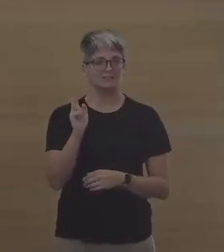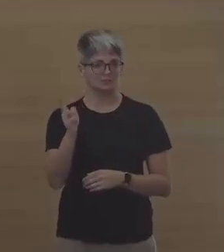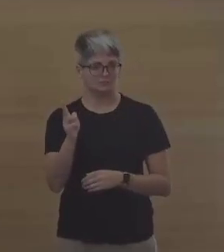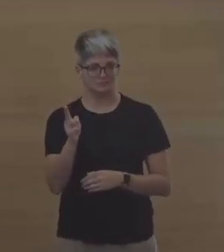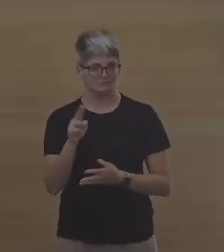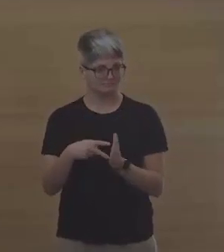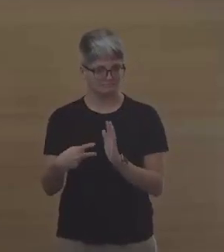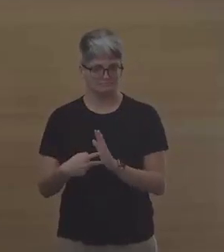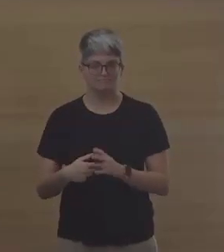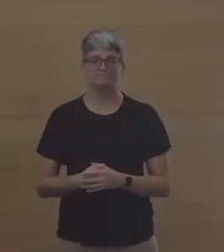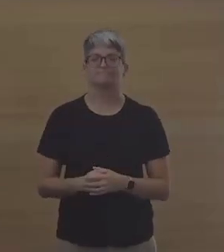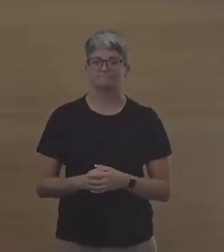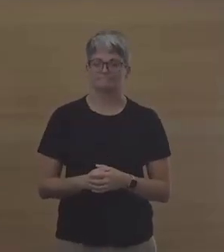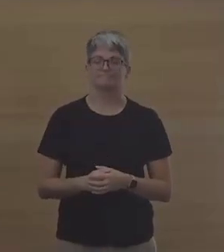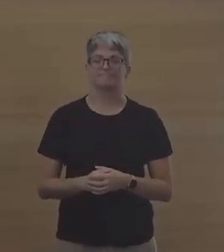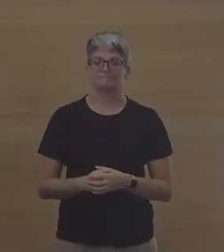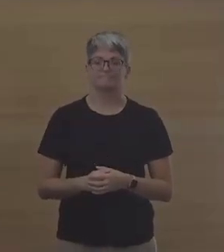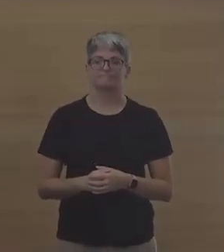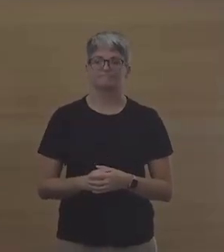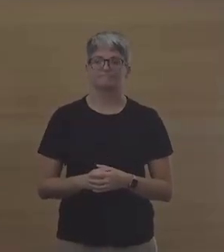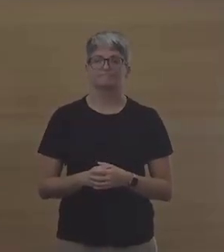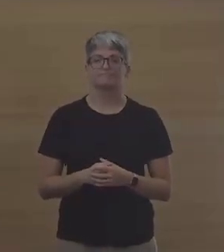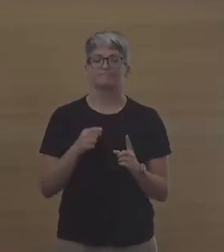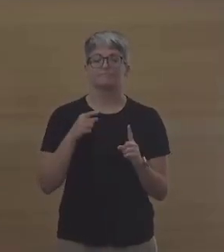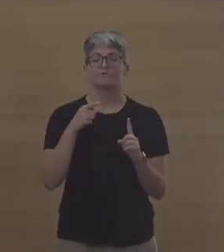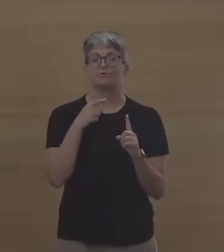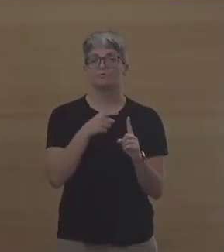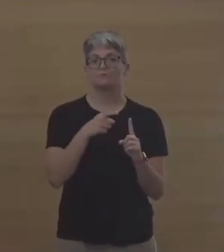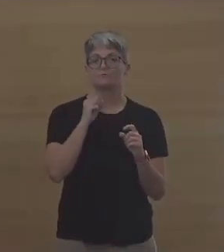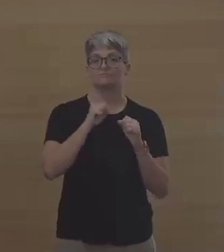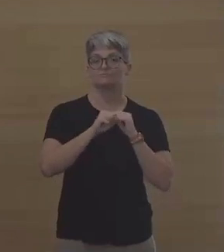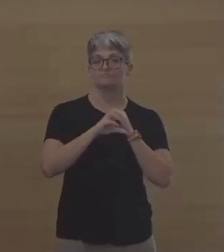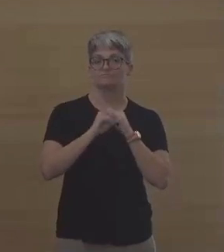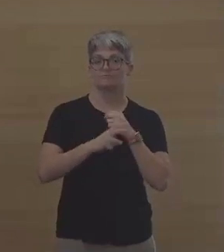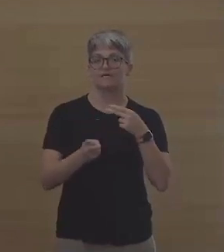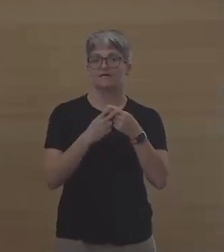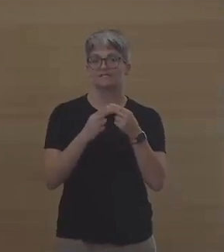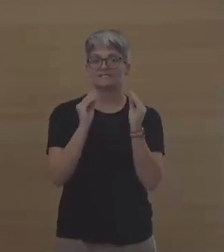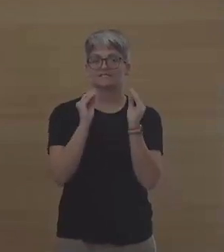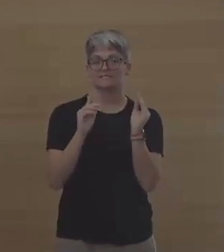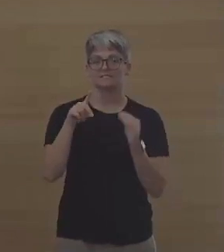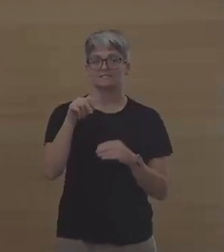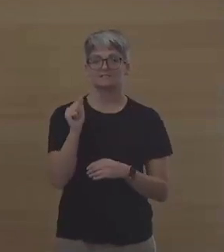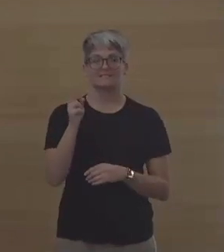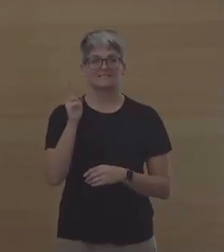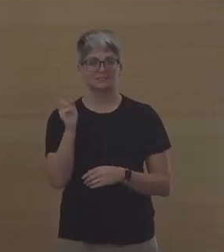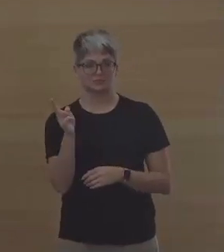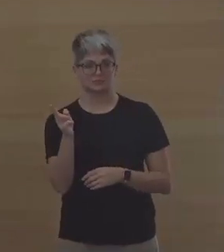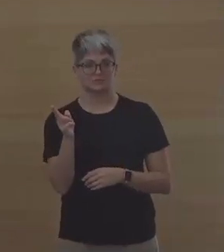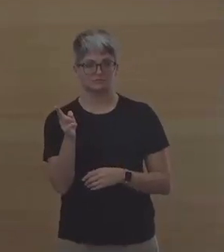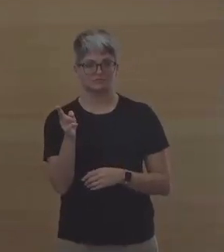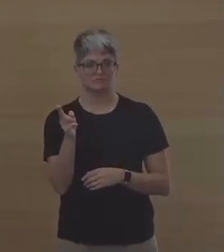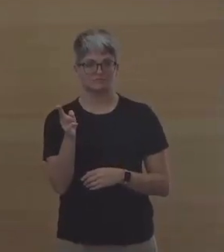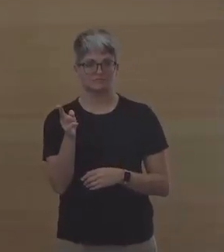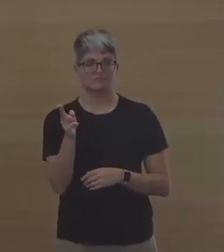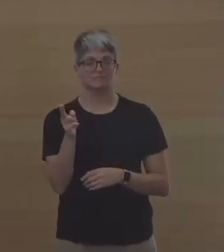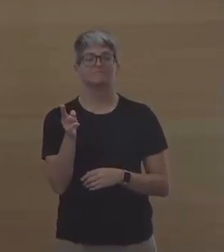The goal of the #TeachDisabilityHistory campaign is to spread